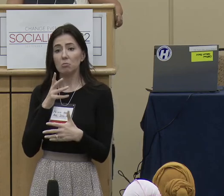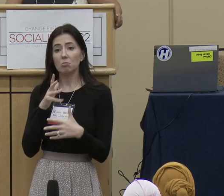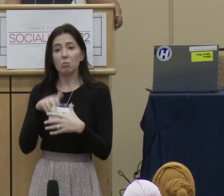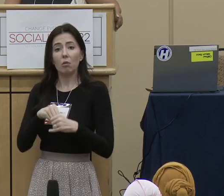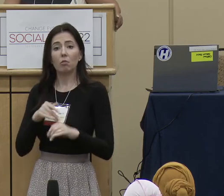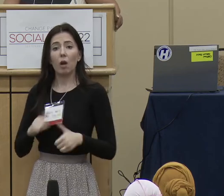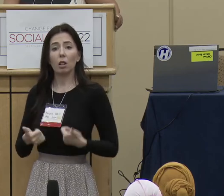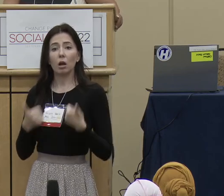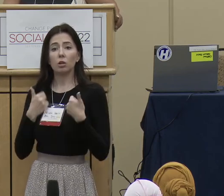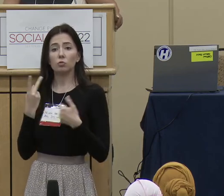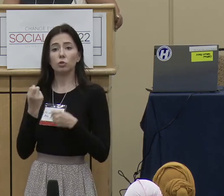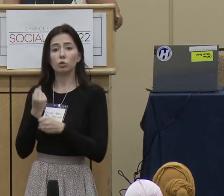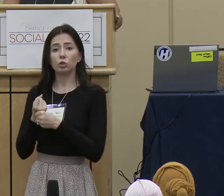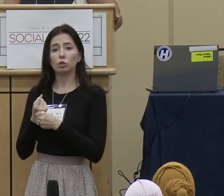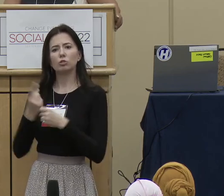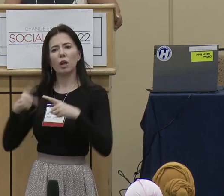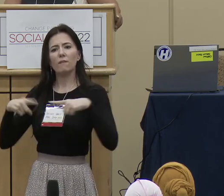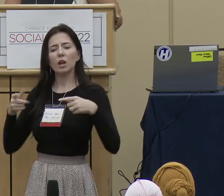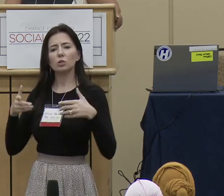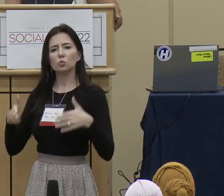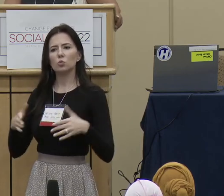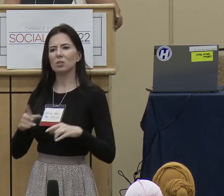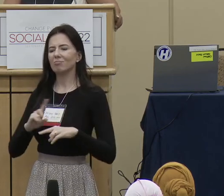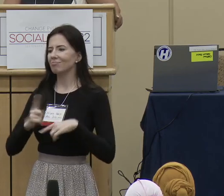have, you know, who's been a part of our lives for two years